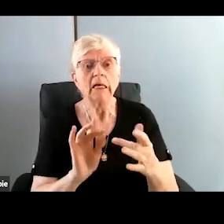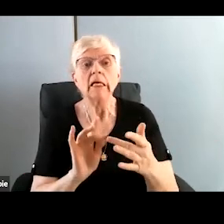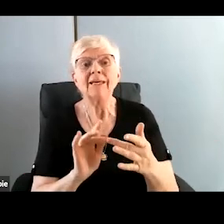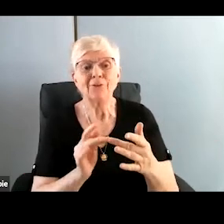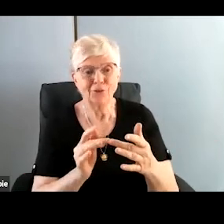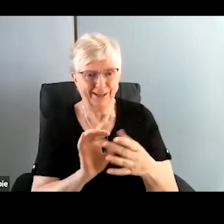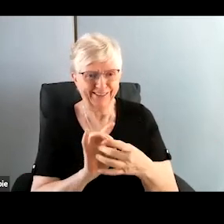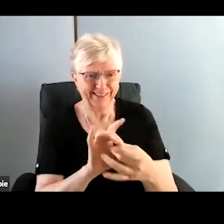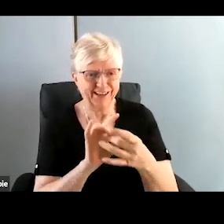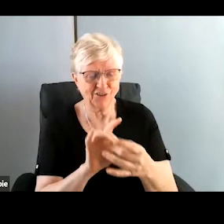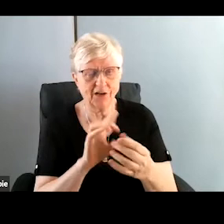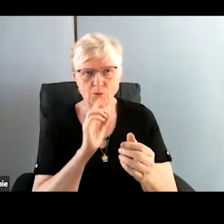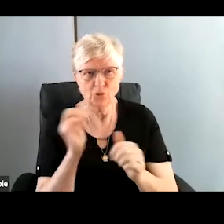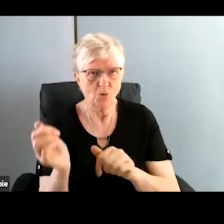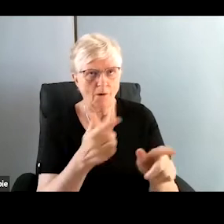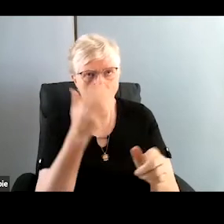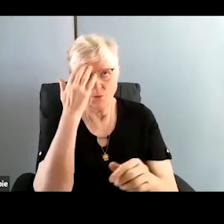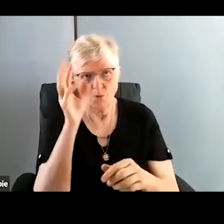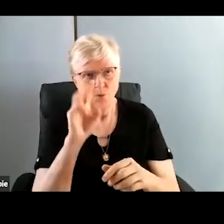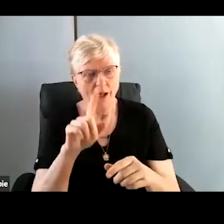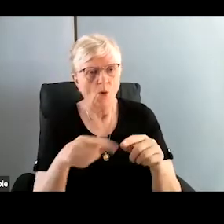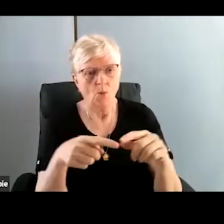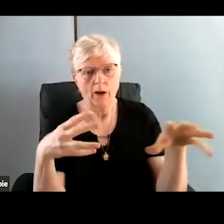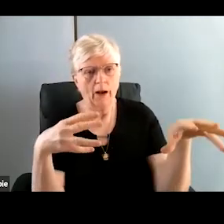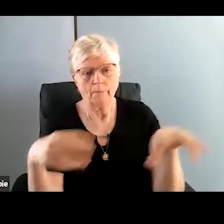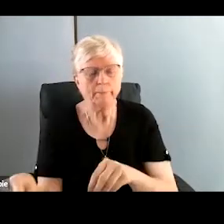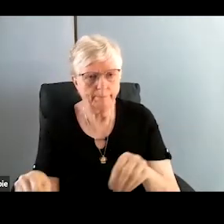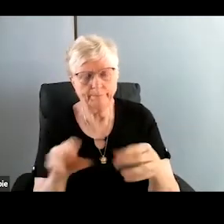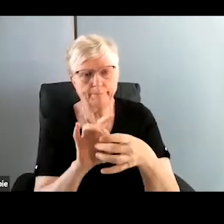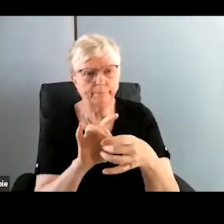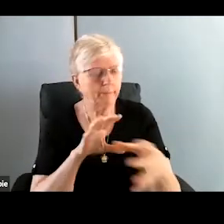THEN INTERNET CONNECTION, WE'RE ALL FAMILIAR WITH WHEN THE WHEN THE INTERNET DROPS OUT OR GETS SLOW INTERNET DROPS OUT OR GETS SLOW, THAT MAKES THE COMMUNICATION CHALLENGING.